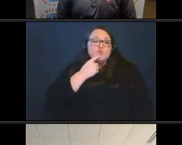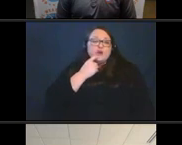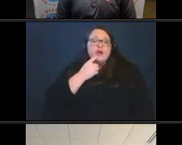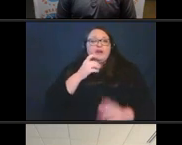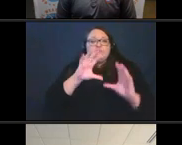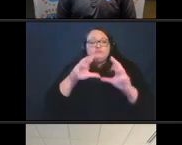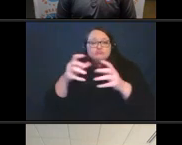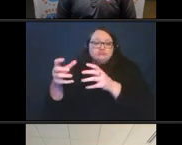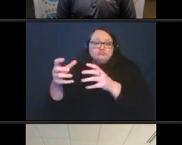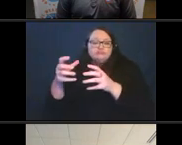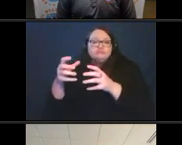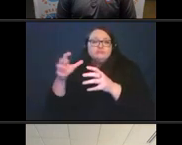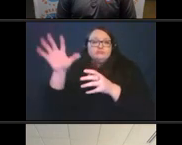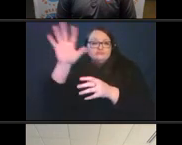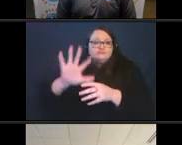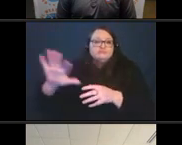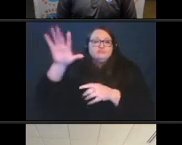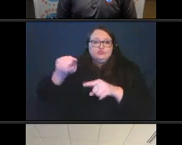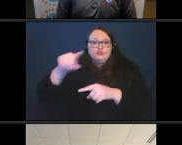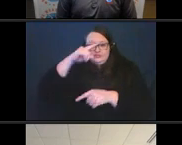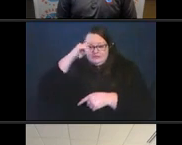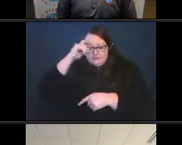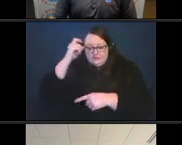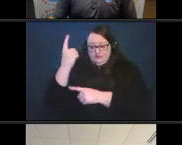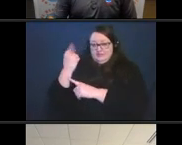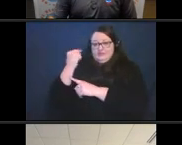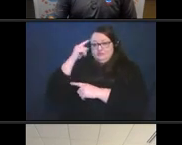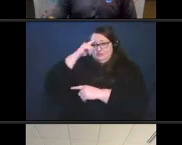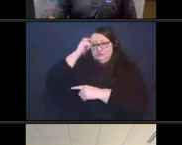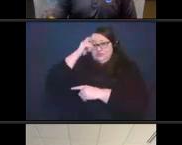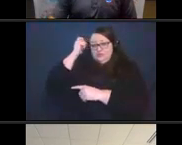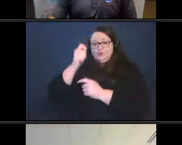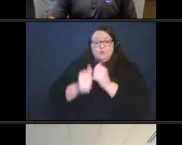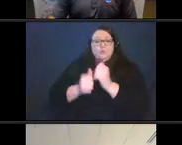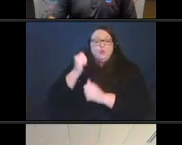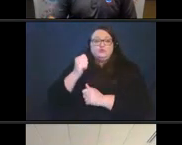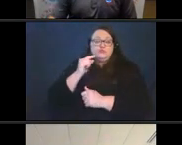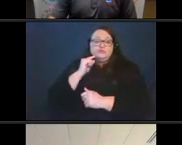know, up there over a given summer. Last summer, most of the exceptional heat was across the south